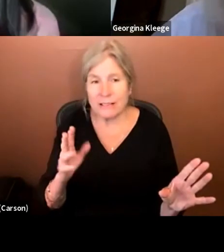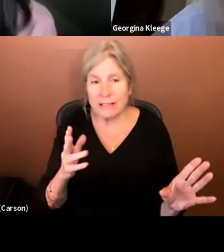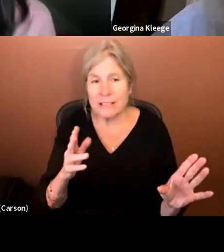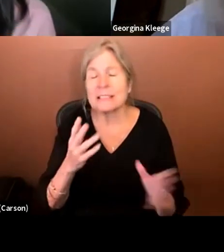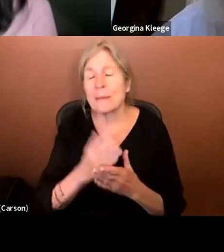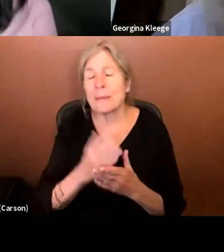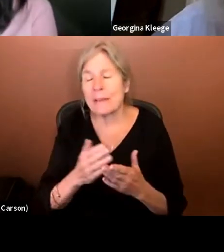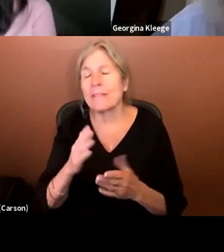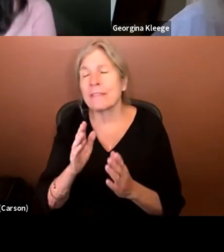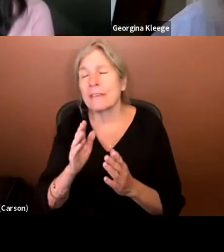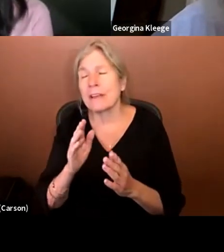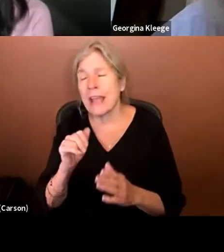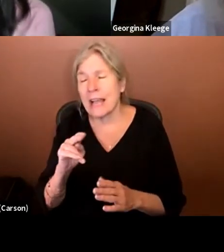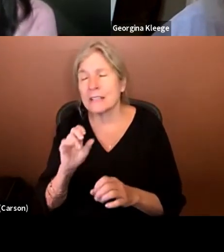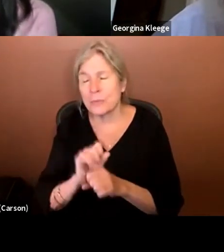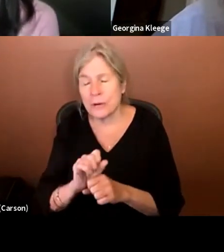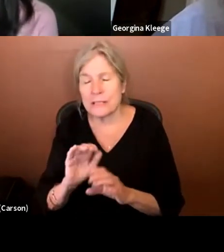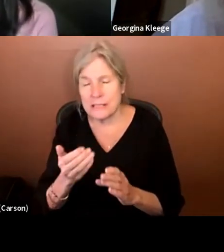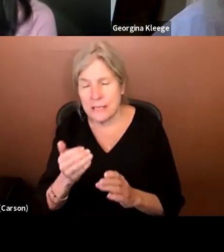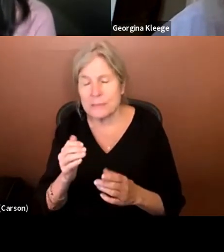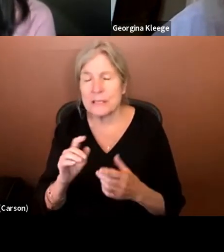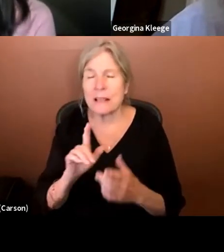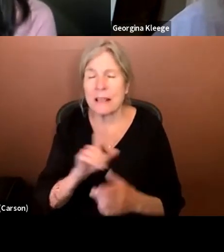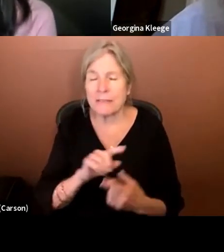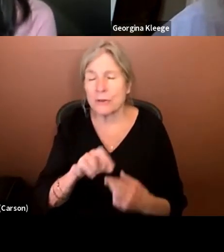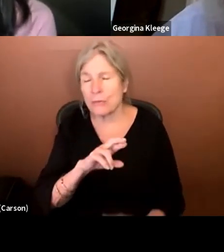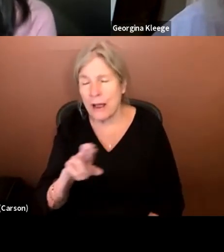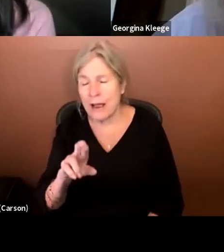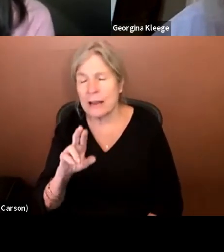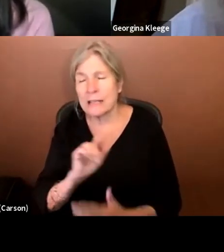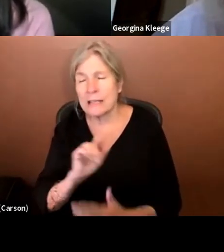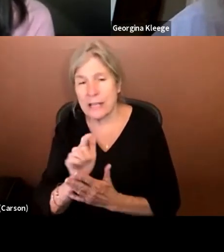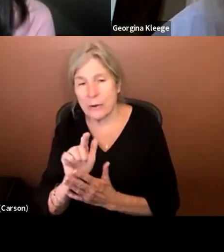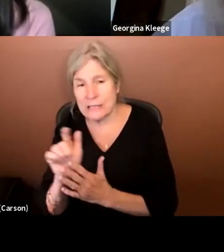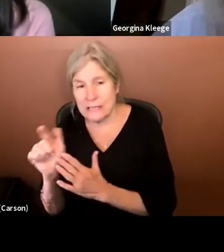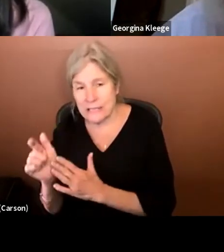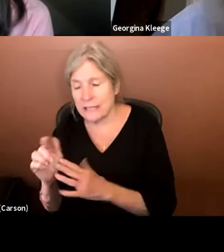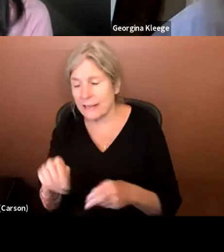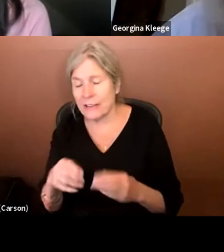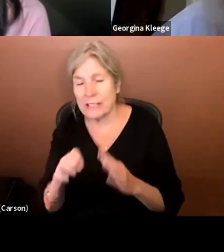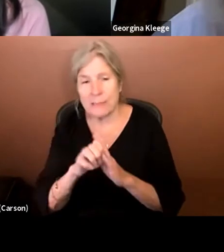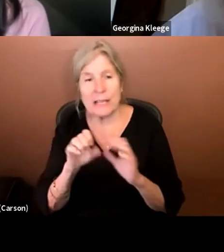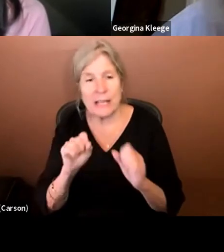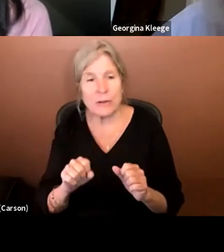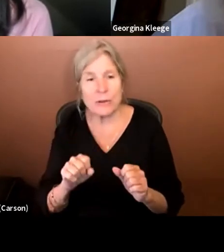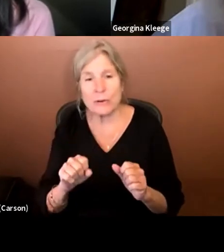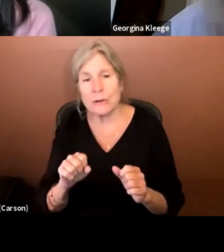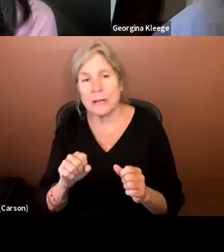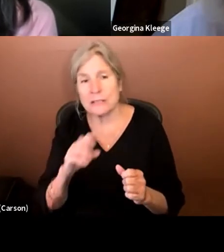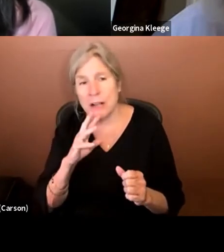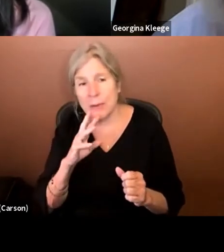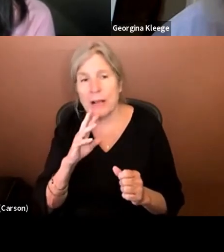clearly seems to imply left to right sequencing. Can you reflect on users who perhaps do not